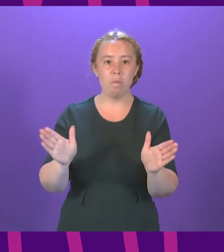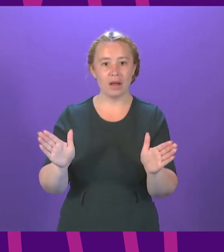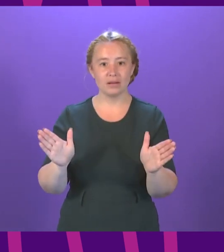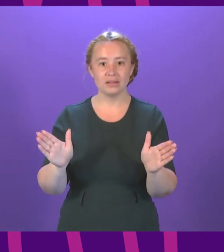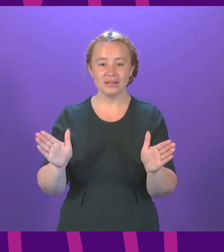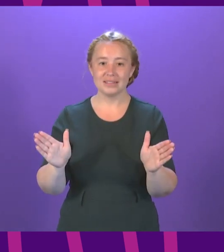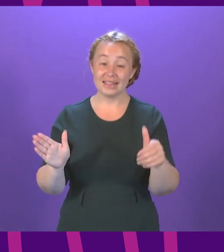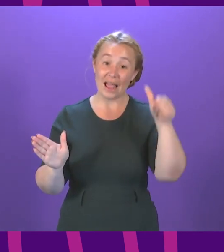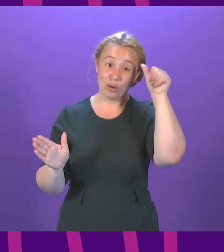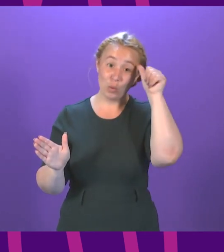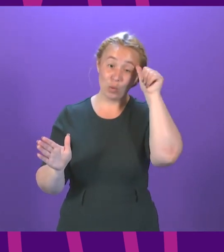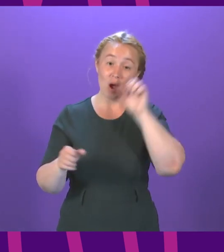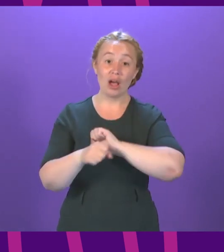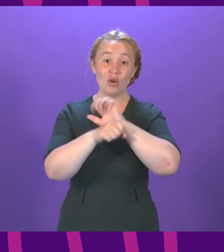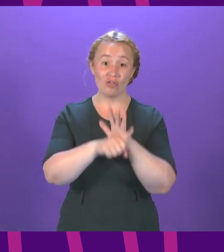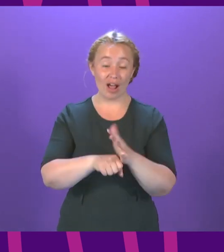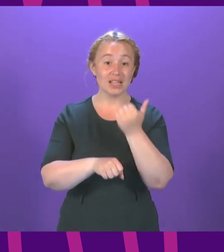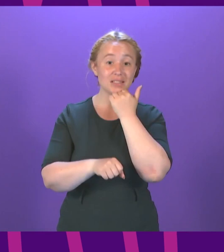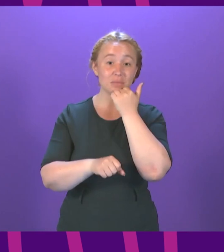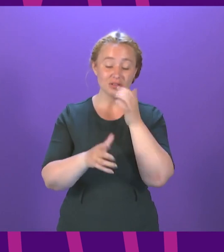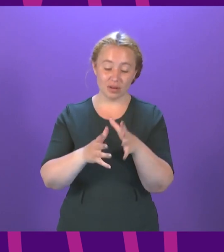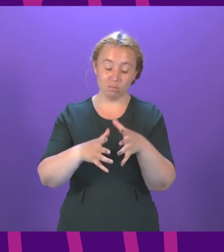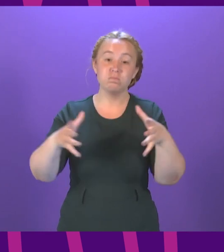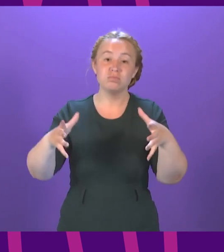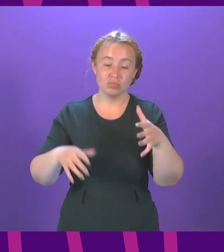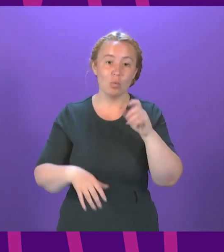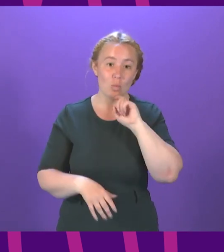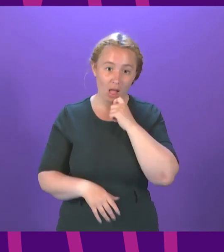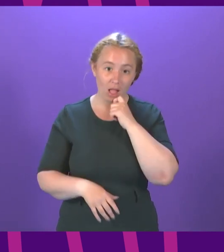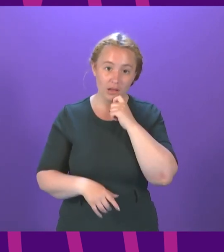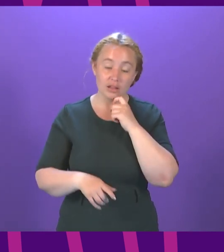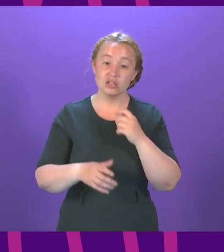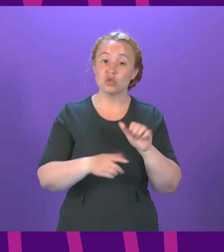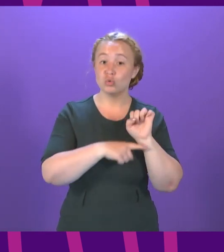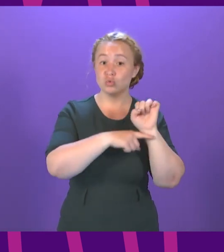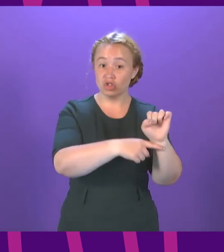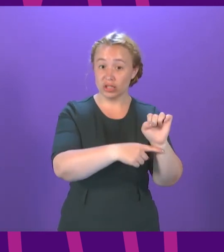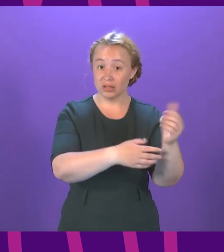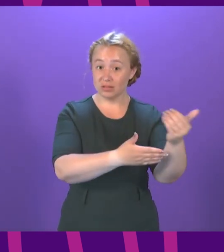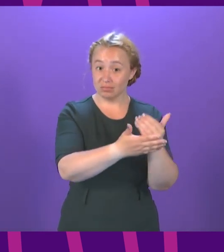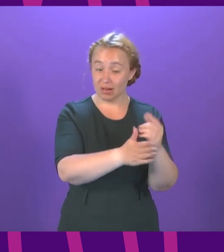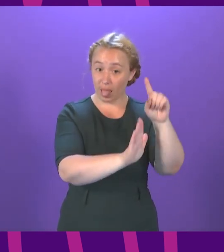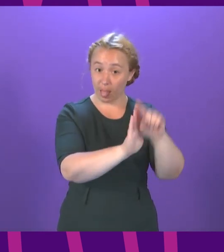rise in Covid cases. As I said, guidance for those on the shielding list will be provided,